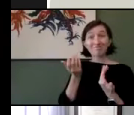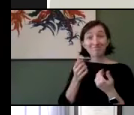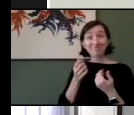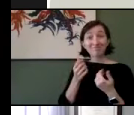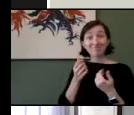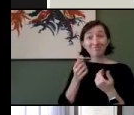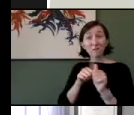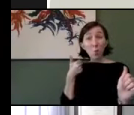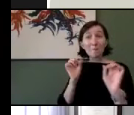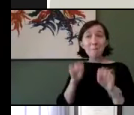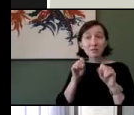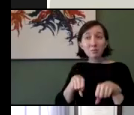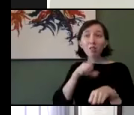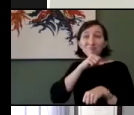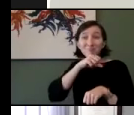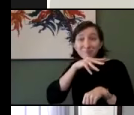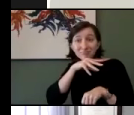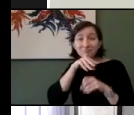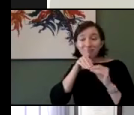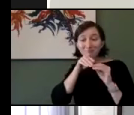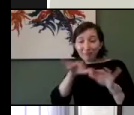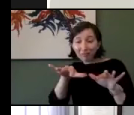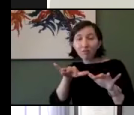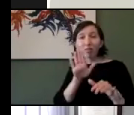So those are things to consider.